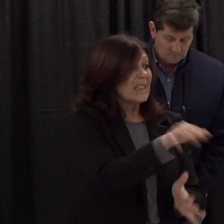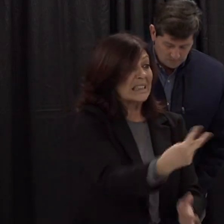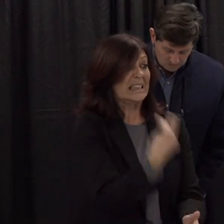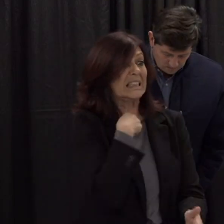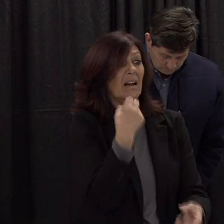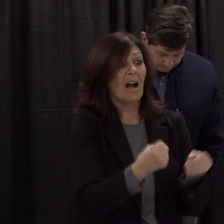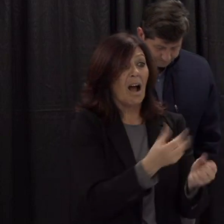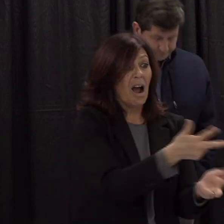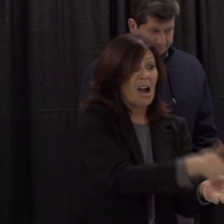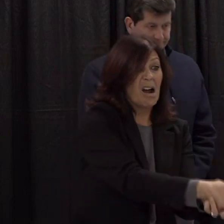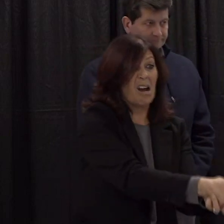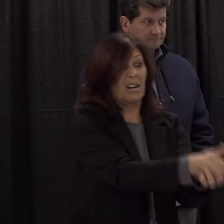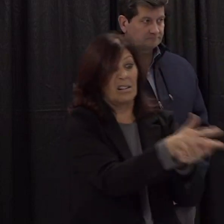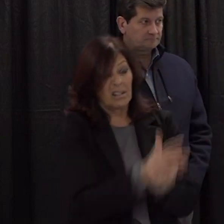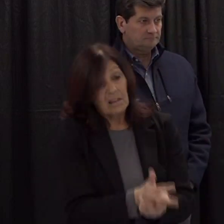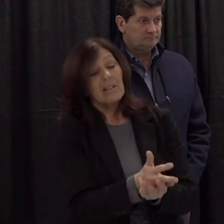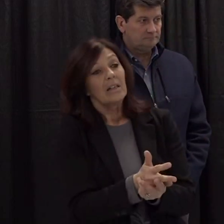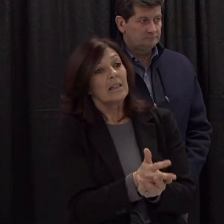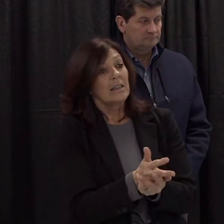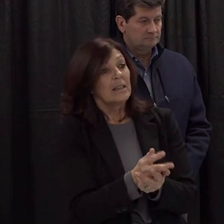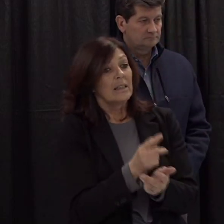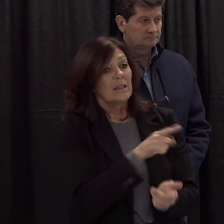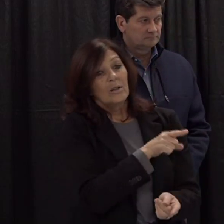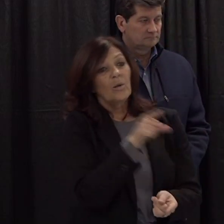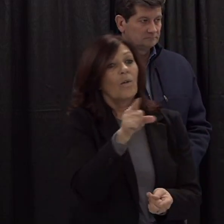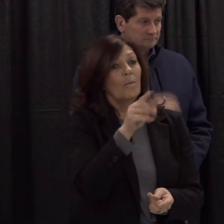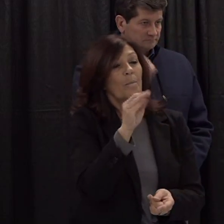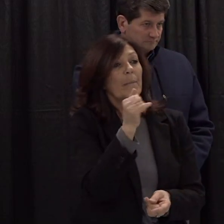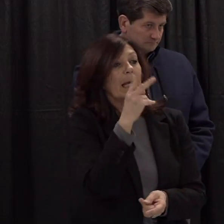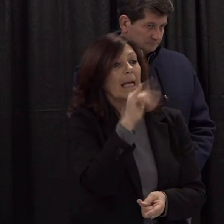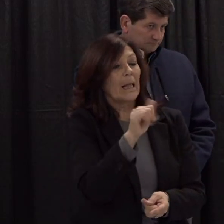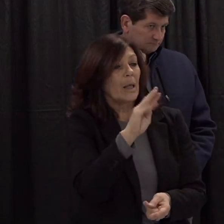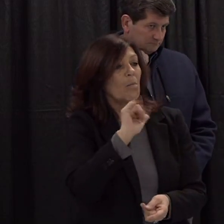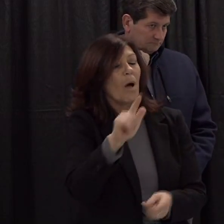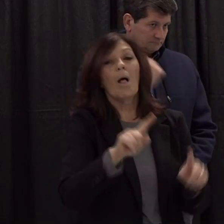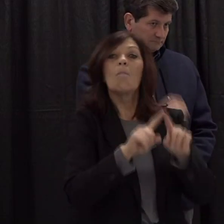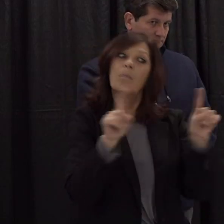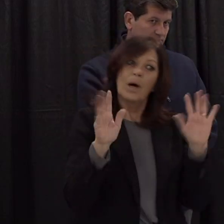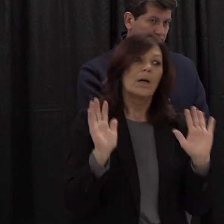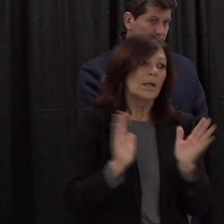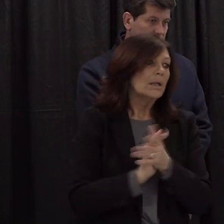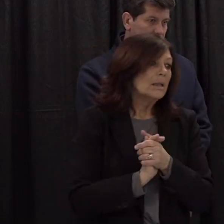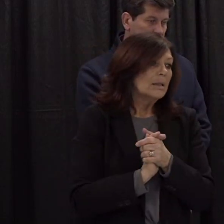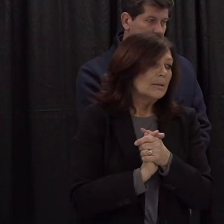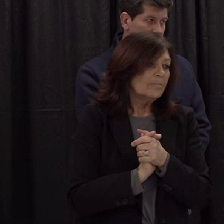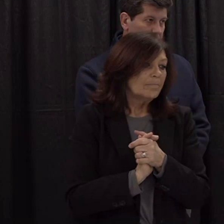get them staged back in an area over by McKinley Mall. But we're having the visibility